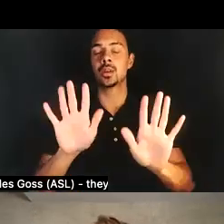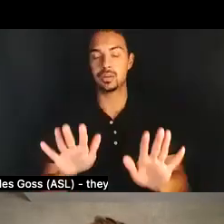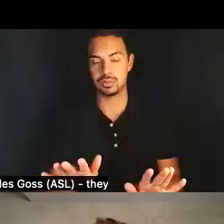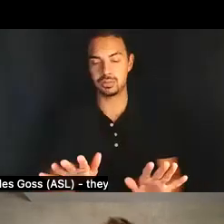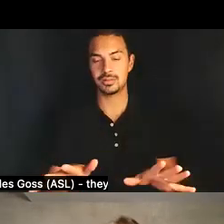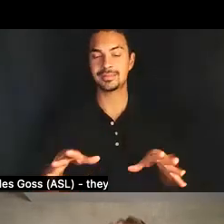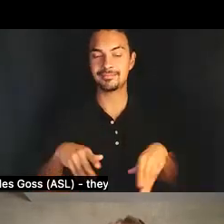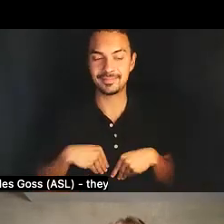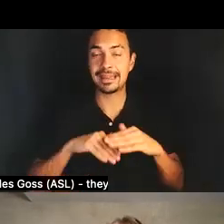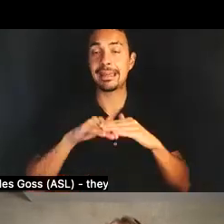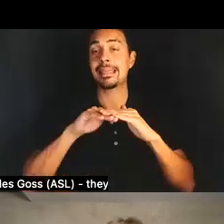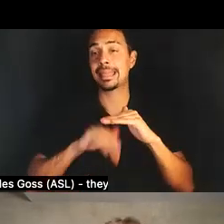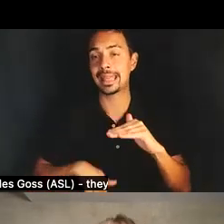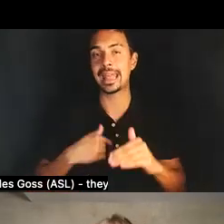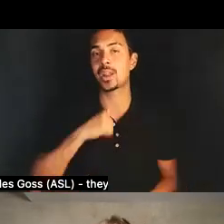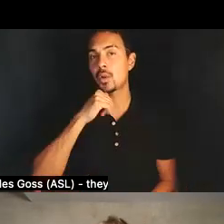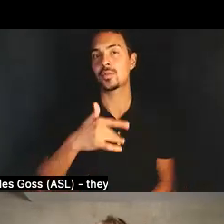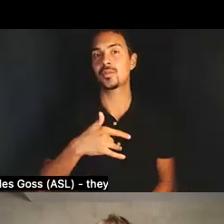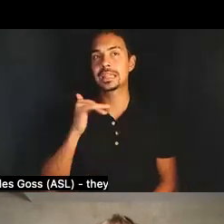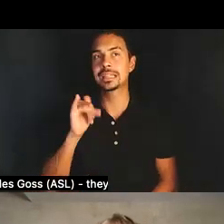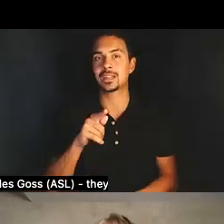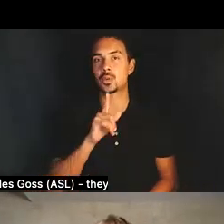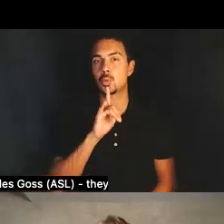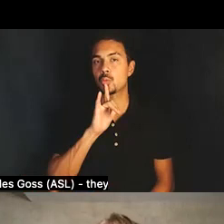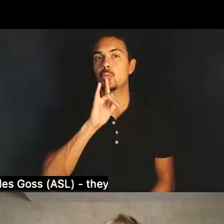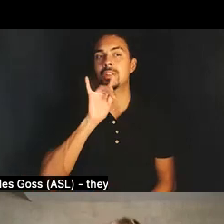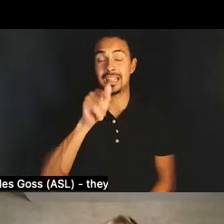to just come to terms with the fact